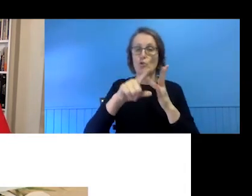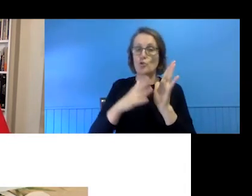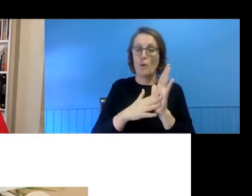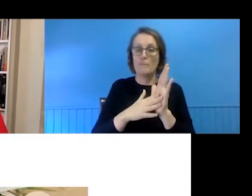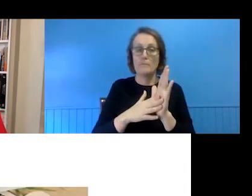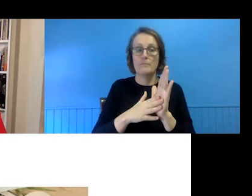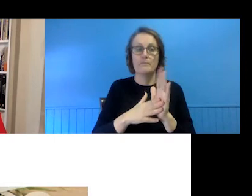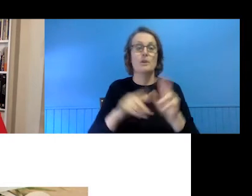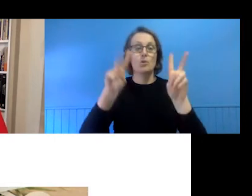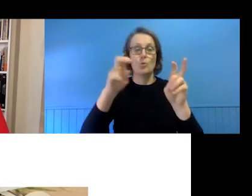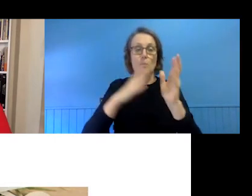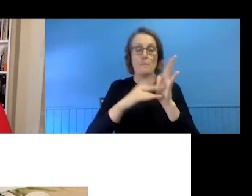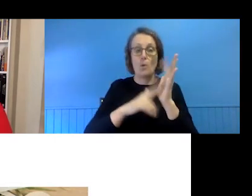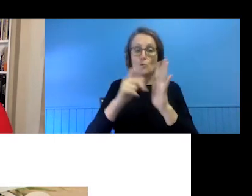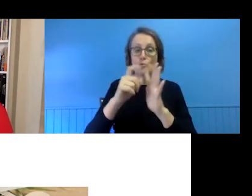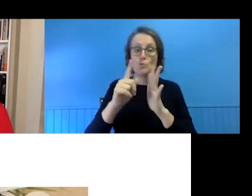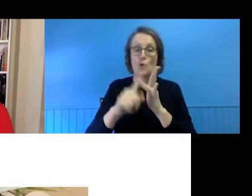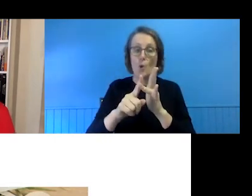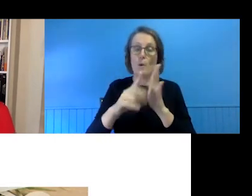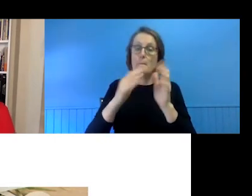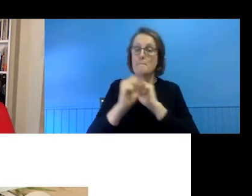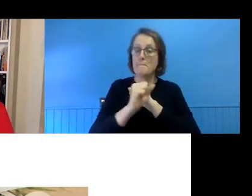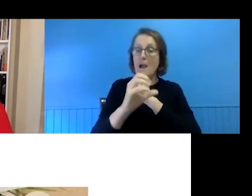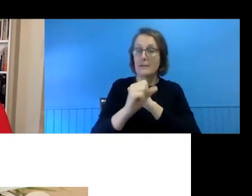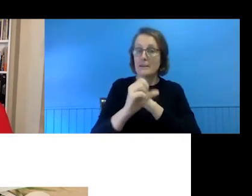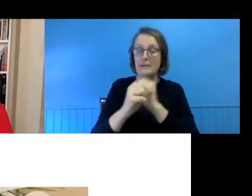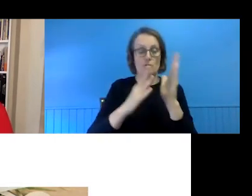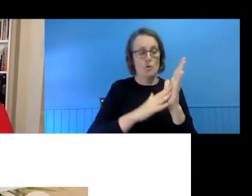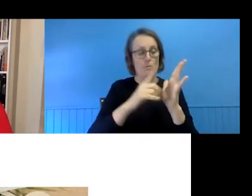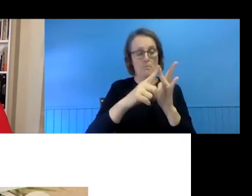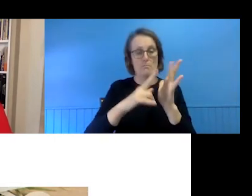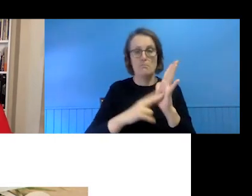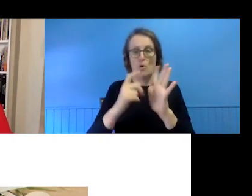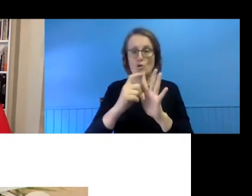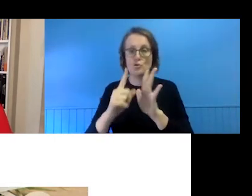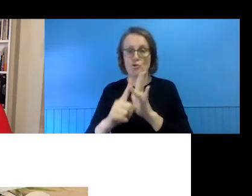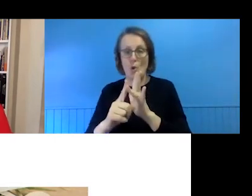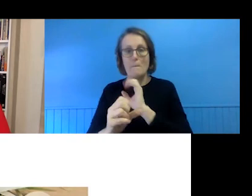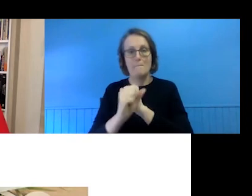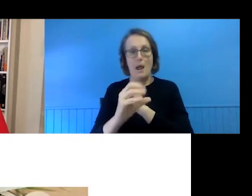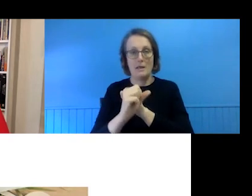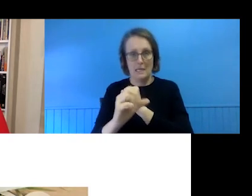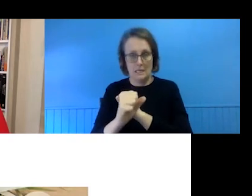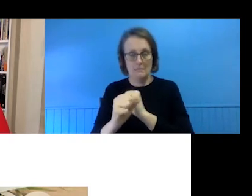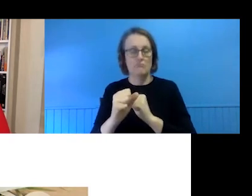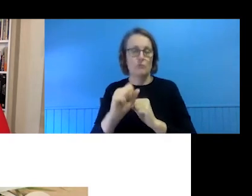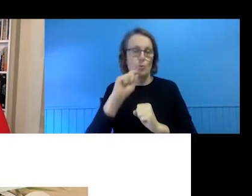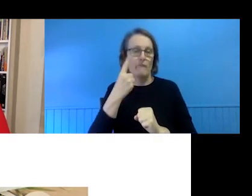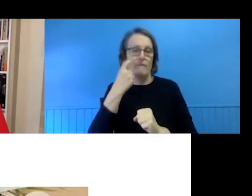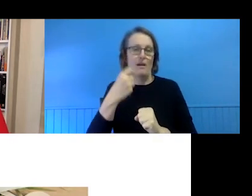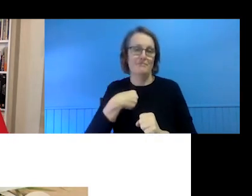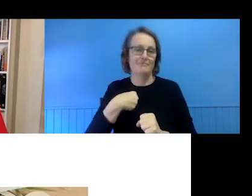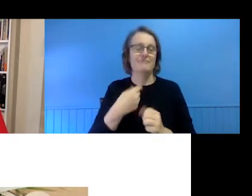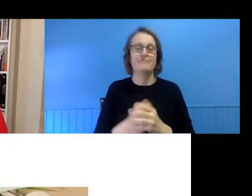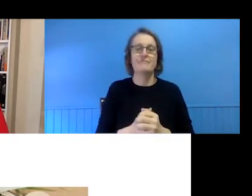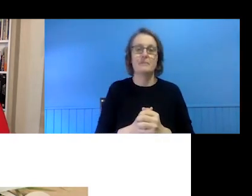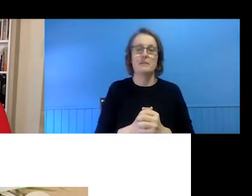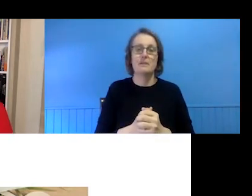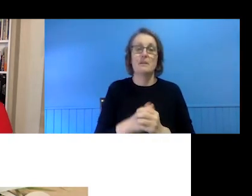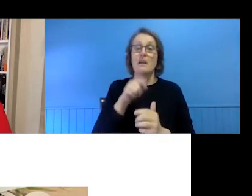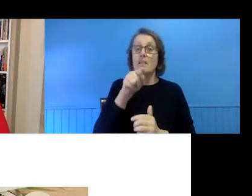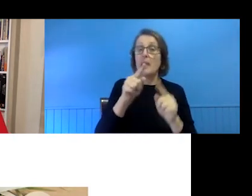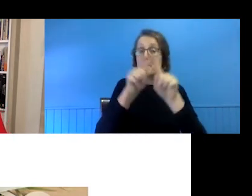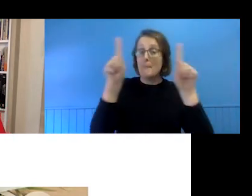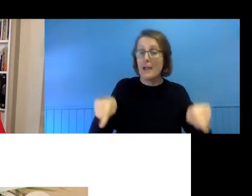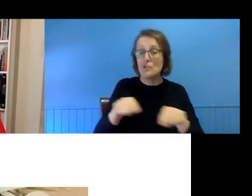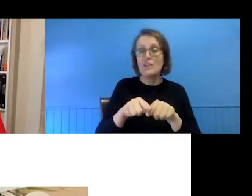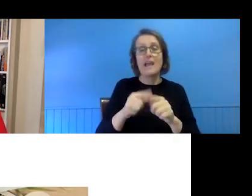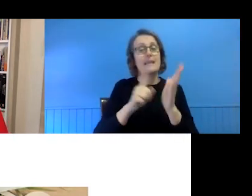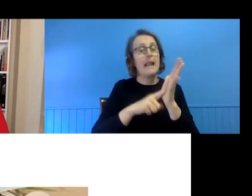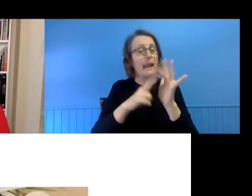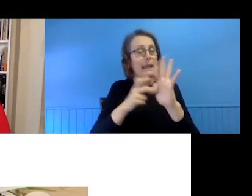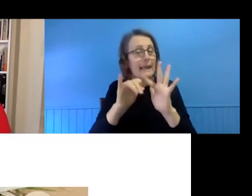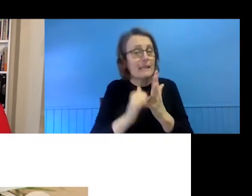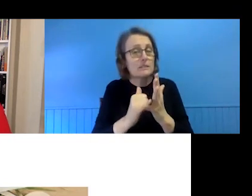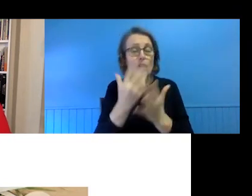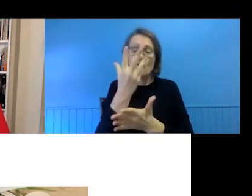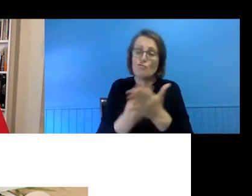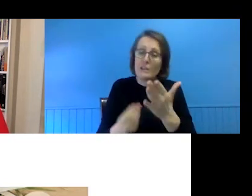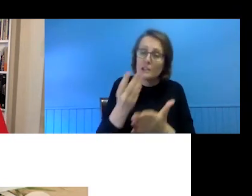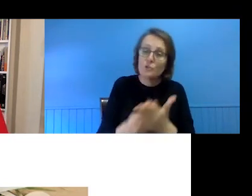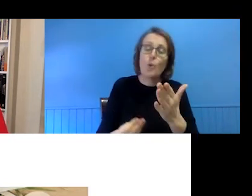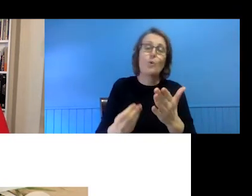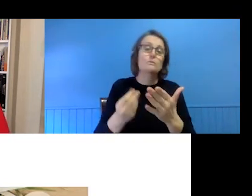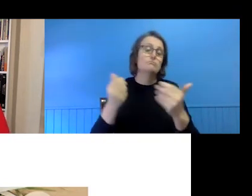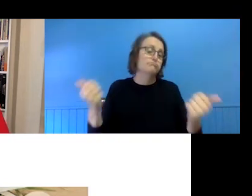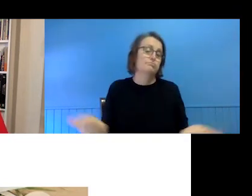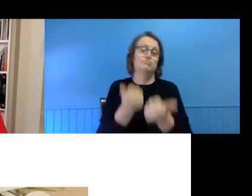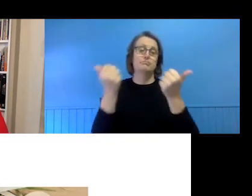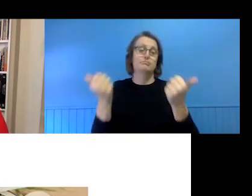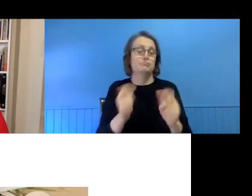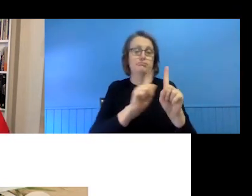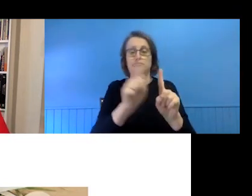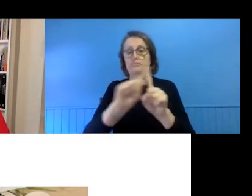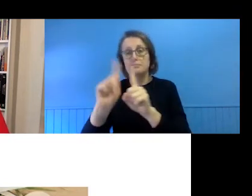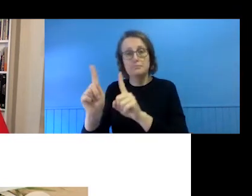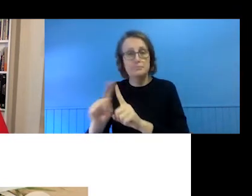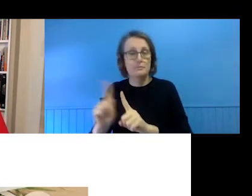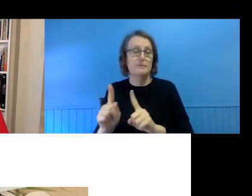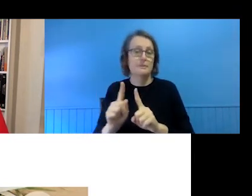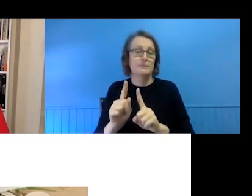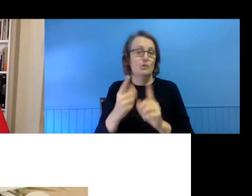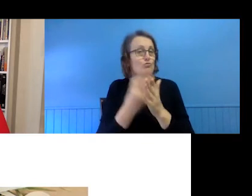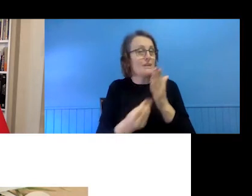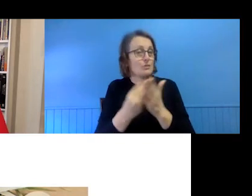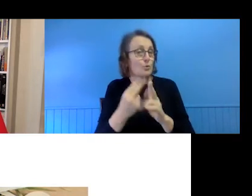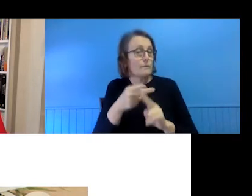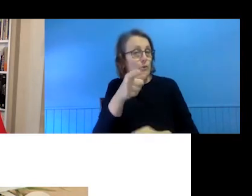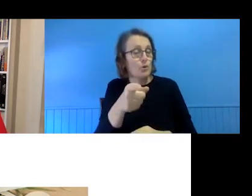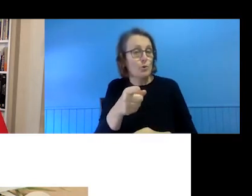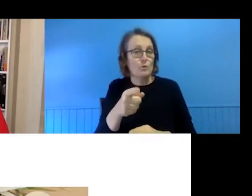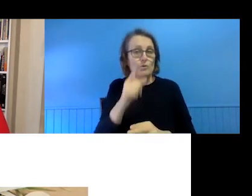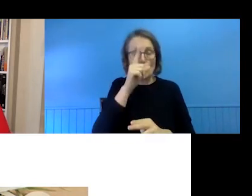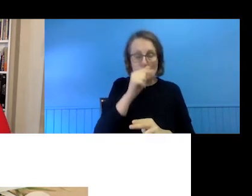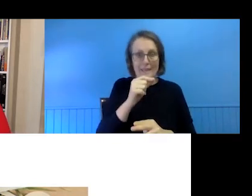Marketing. Do a Google search on Mondo Marketing, and you will find us. This page contains, links, resources and downloads.